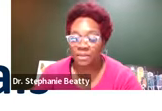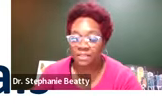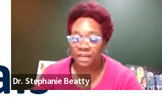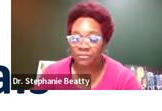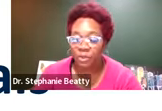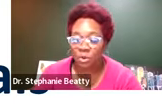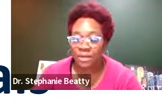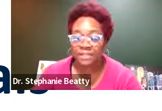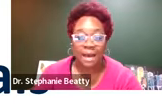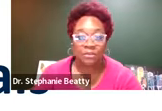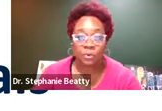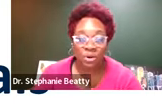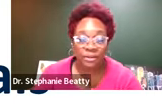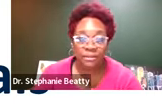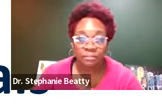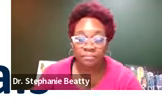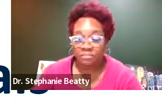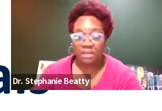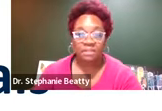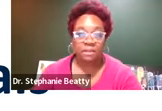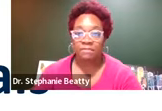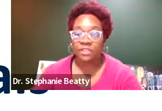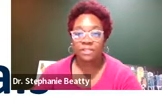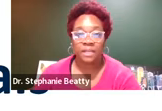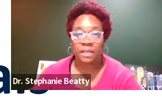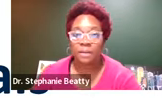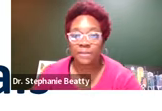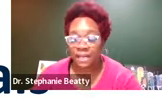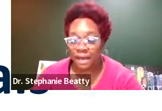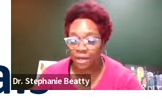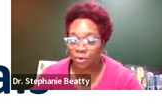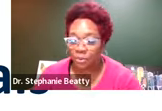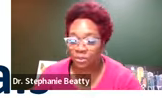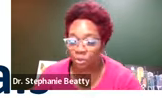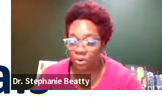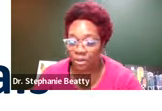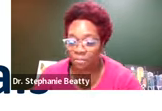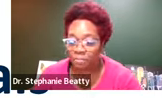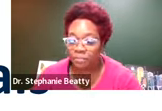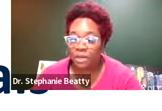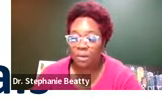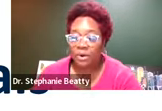on the second floor is out of order, instead of just sticking up a sign on the door,